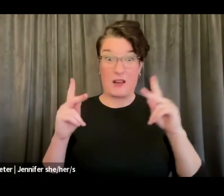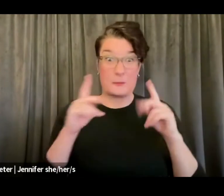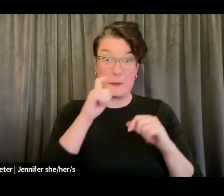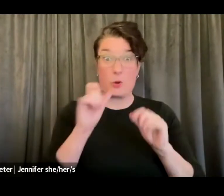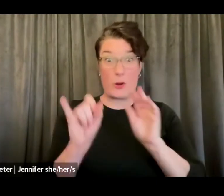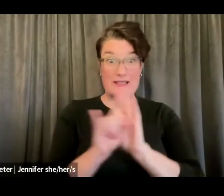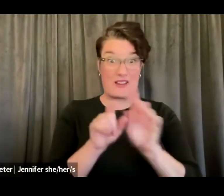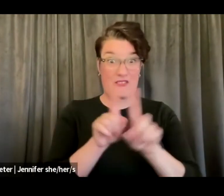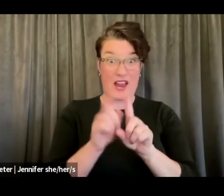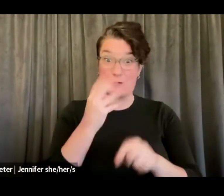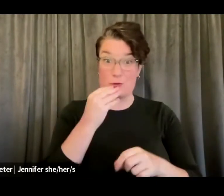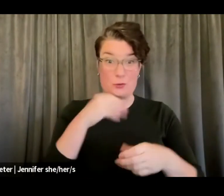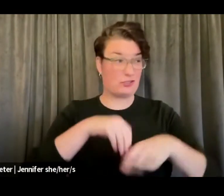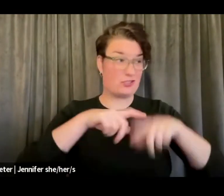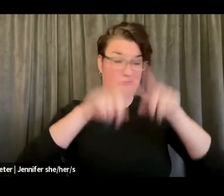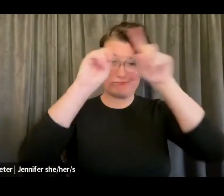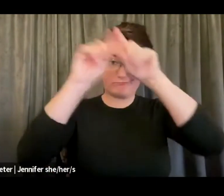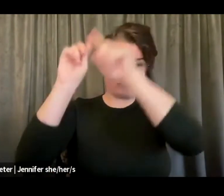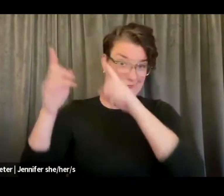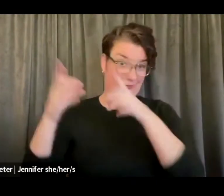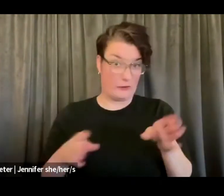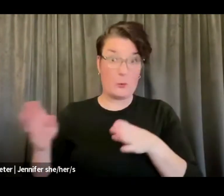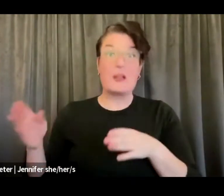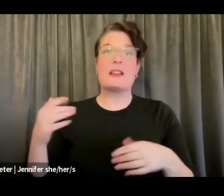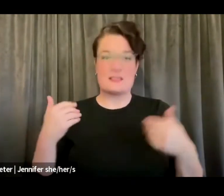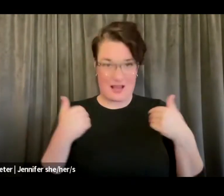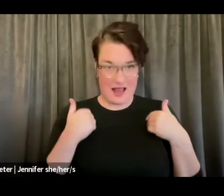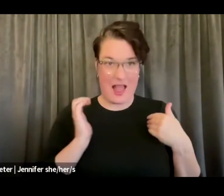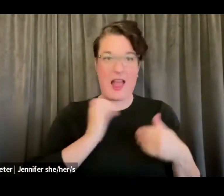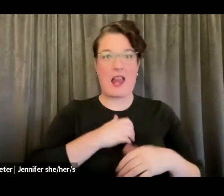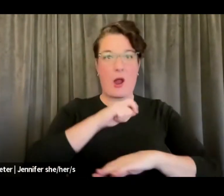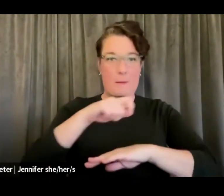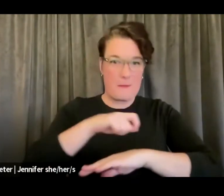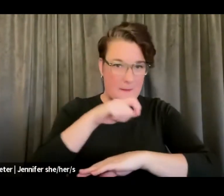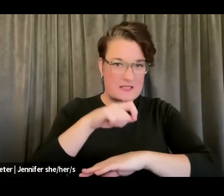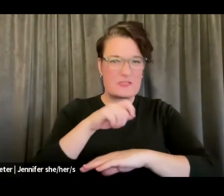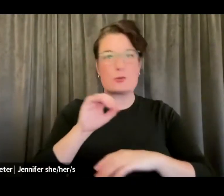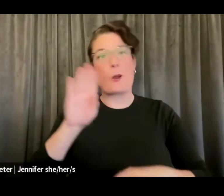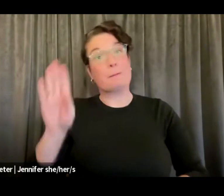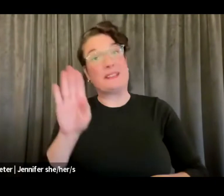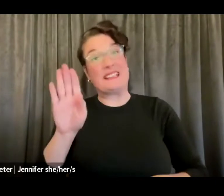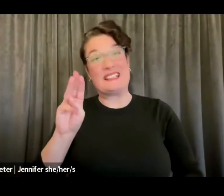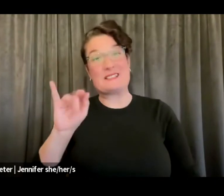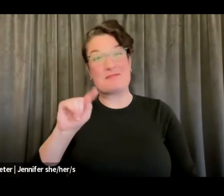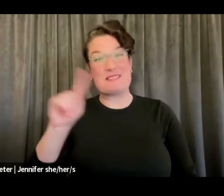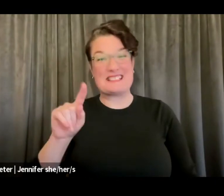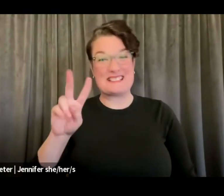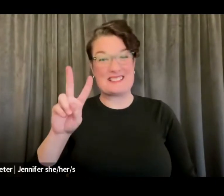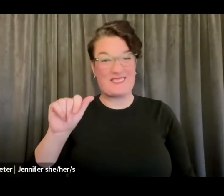Jewish in all of the ways We had our bar and bas mitzvahs or B mitzvahs were